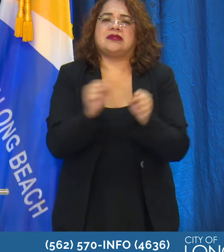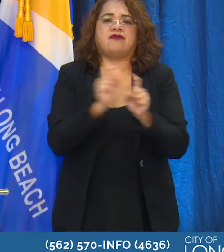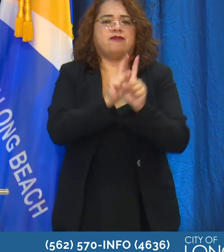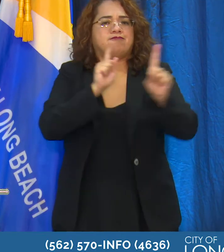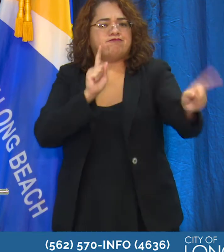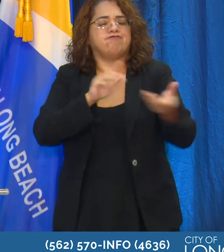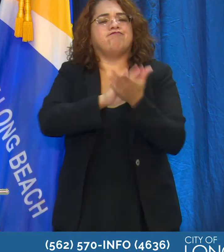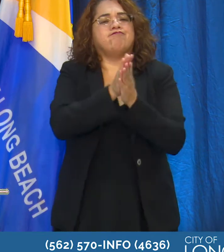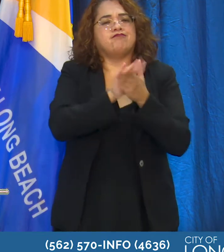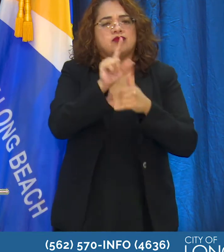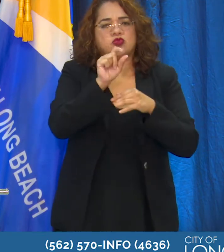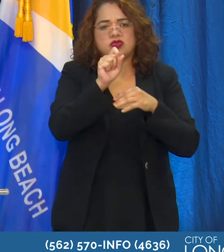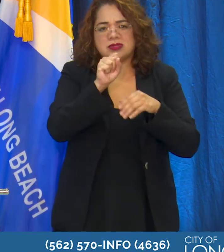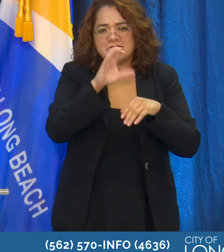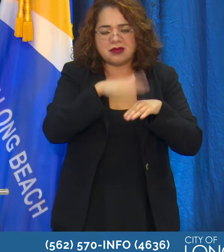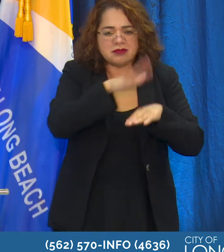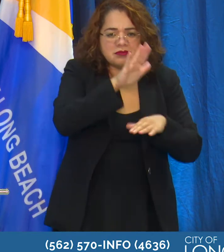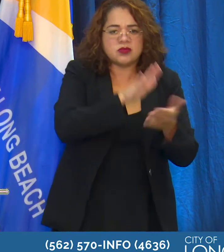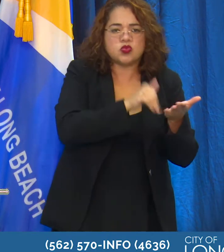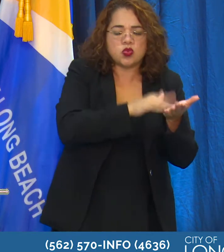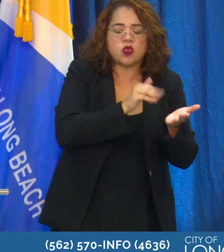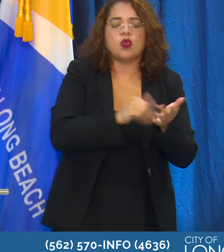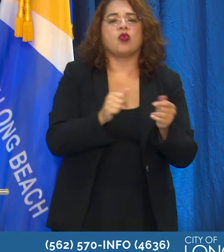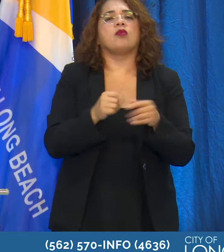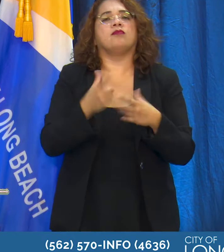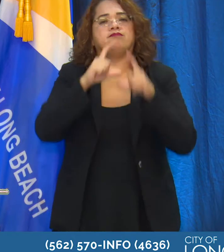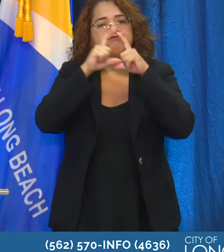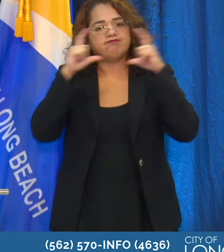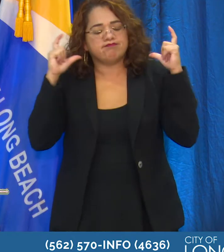To increase our access to testing, this week we did add one more site.